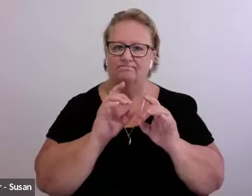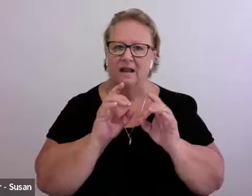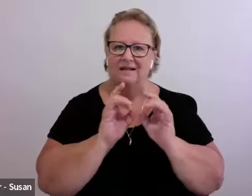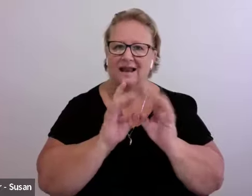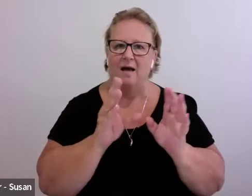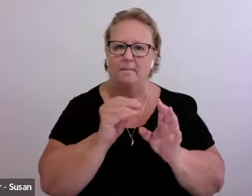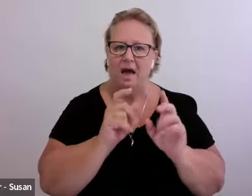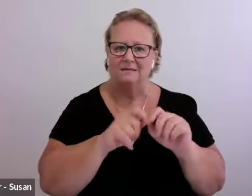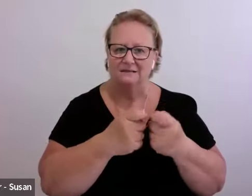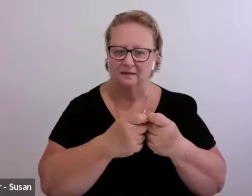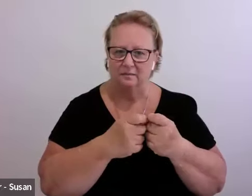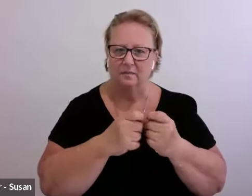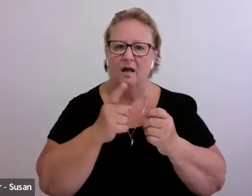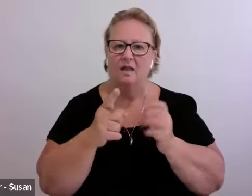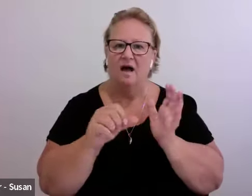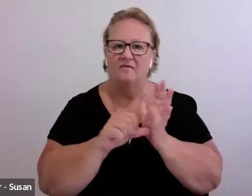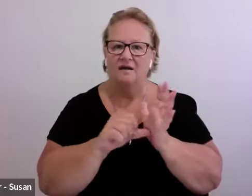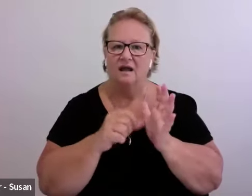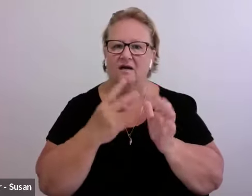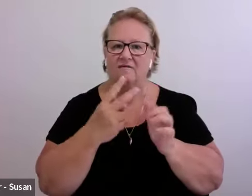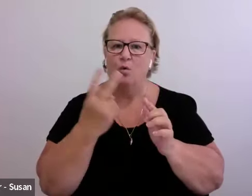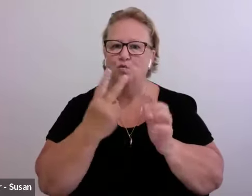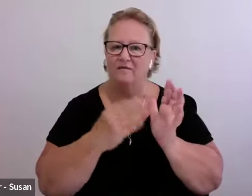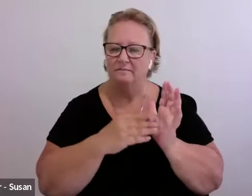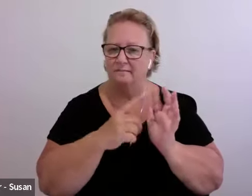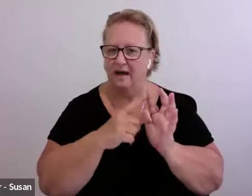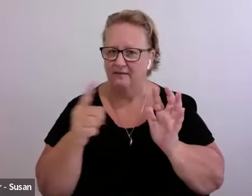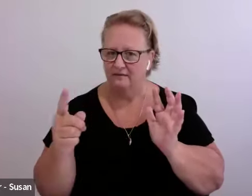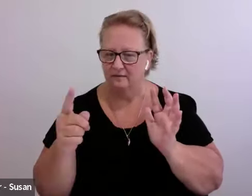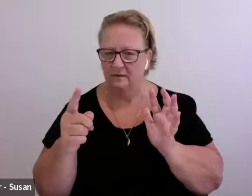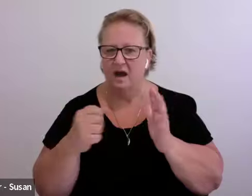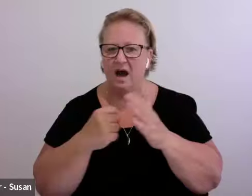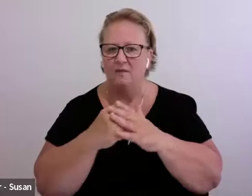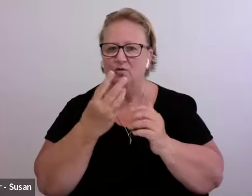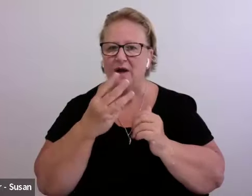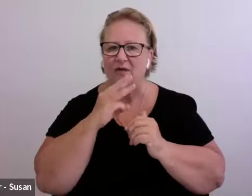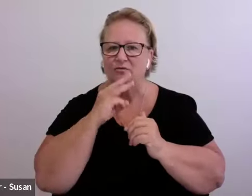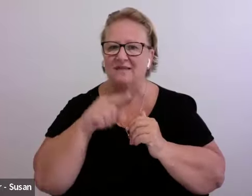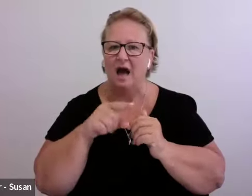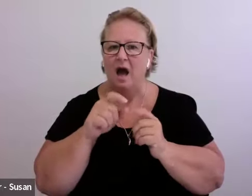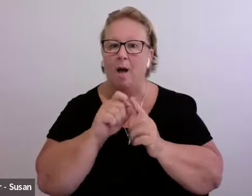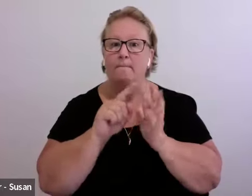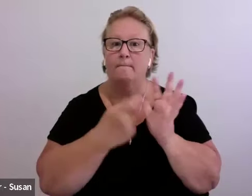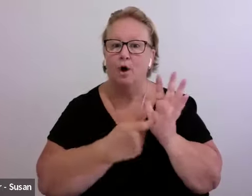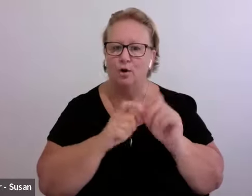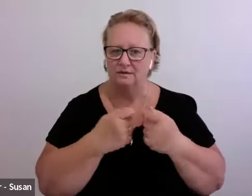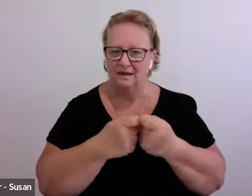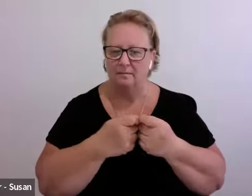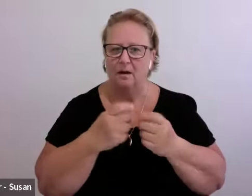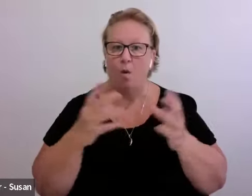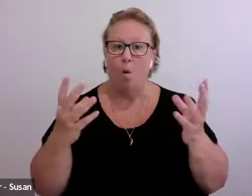communities, and again the funding parameters, the research questions are initiated by teams. There's